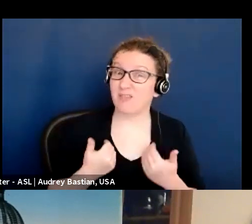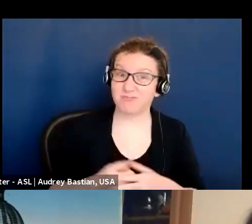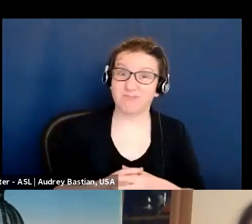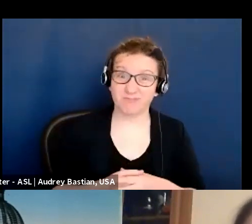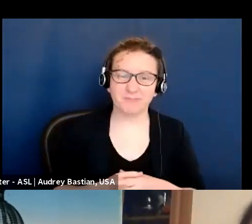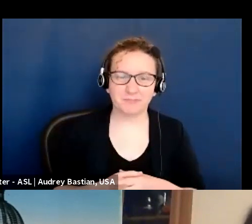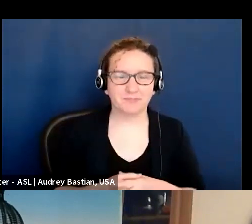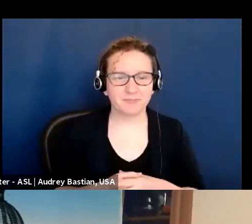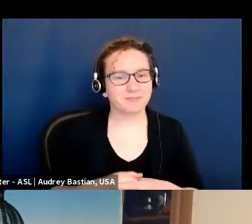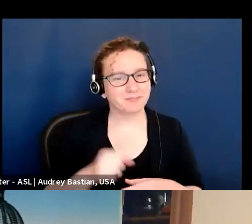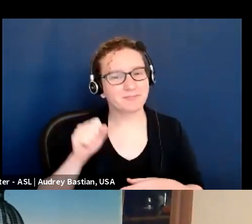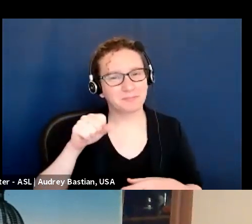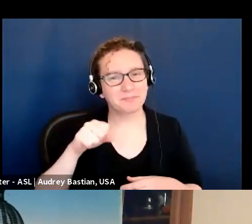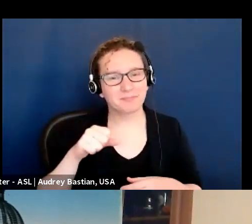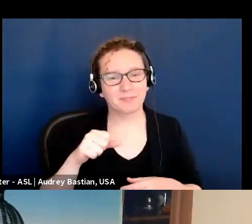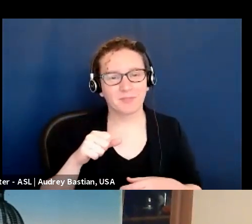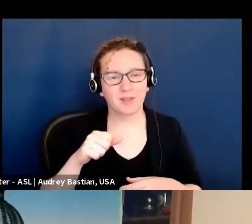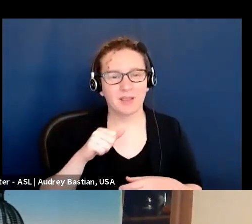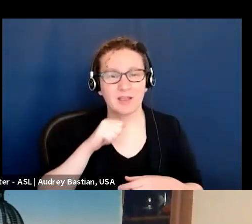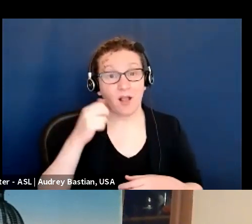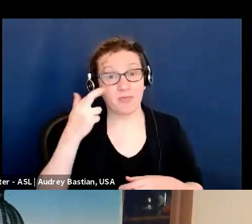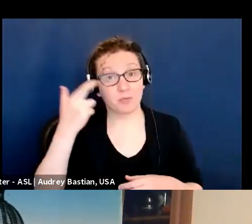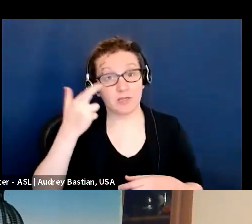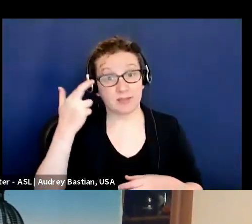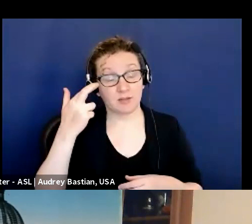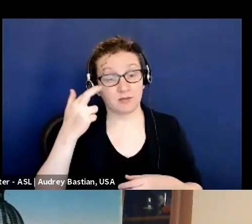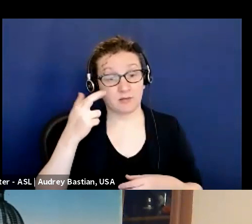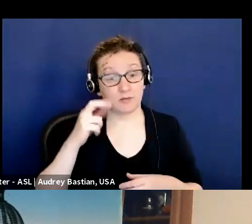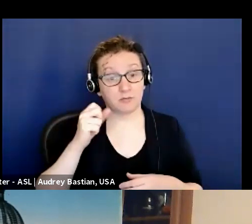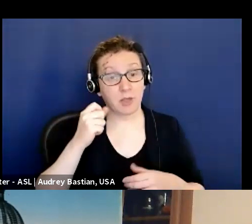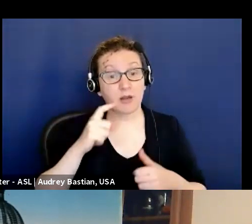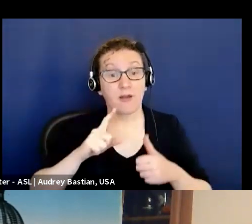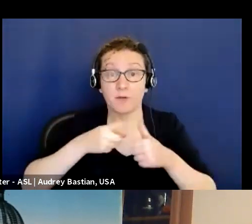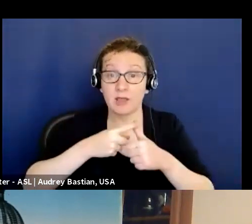Yeah, it's not the reason that, first of all, I have a visual impairment or something, no.